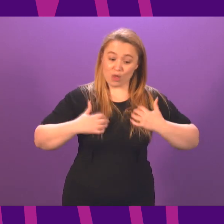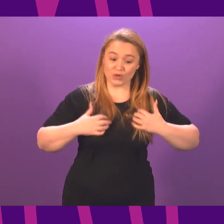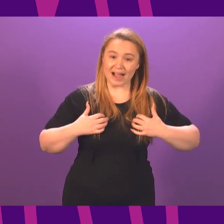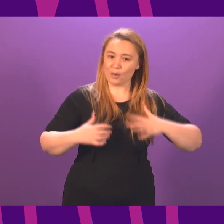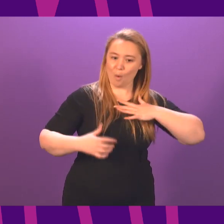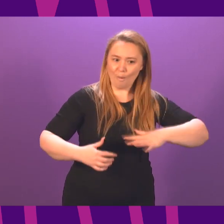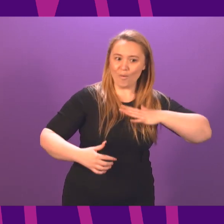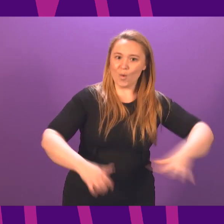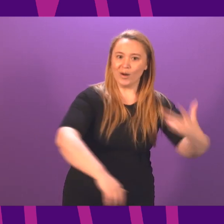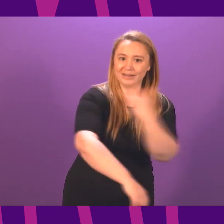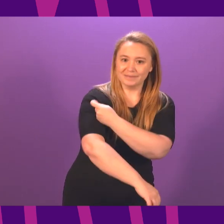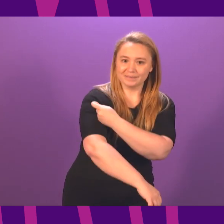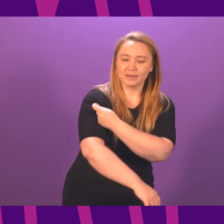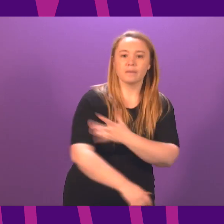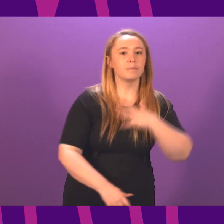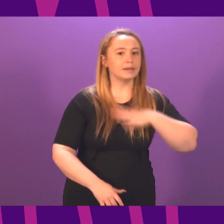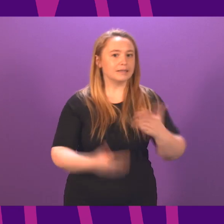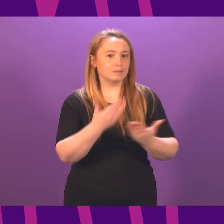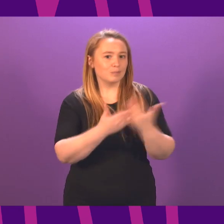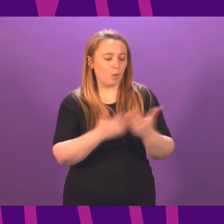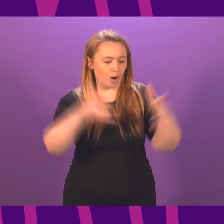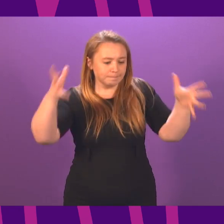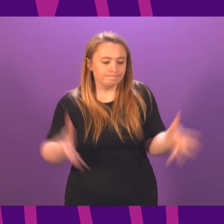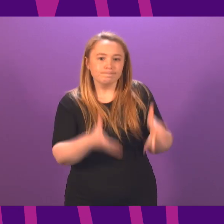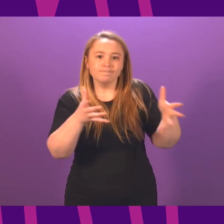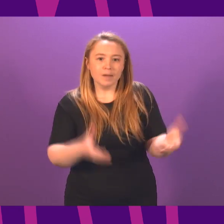We need to get uptake of the vaccination programme as high as possible in order to